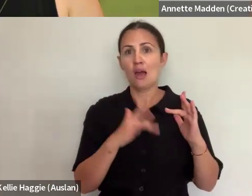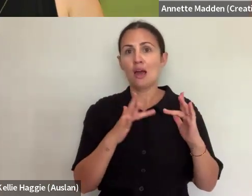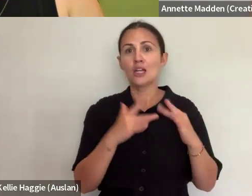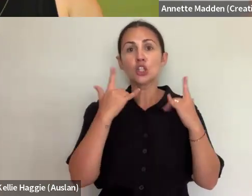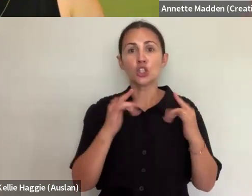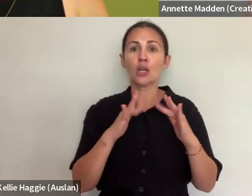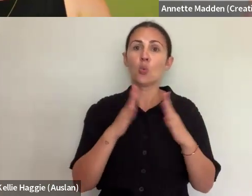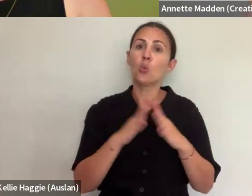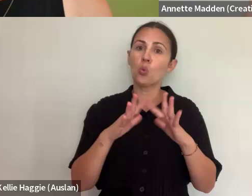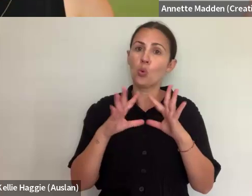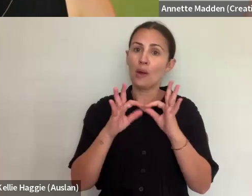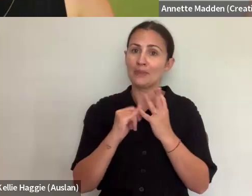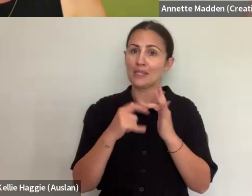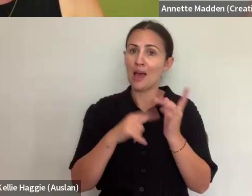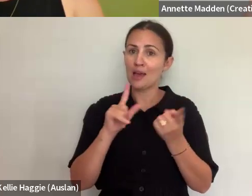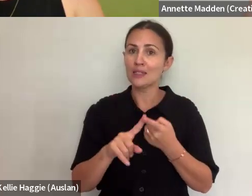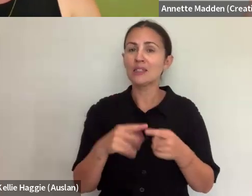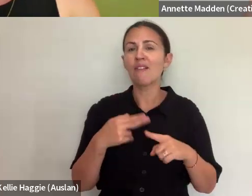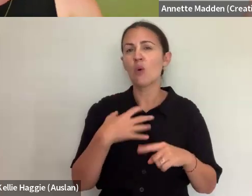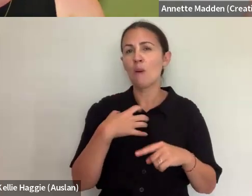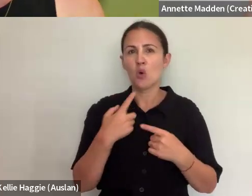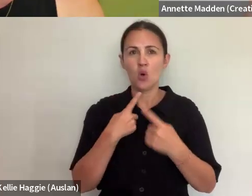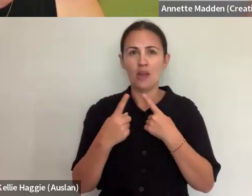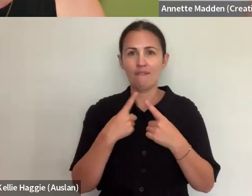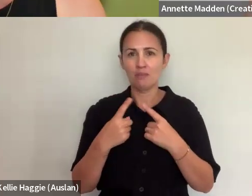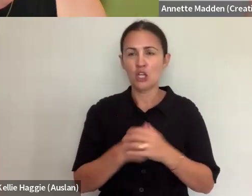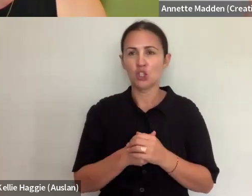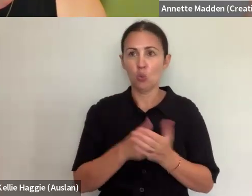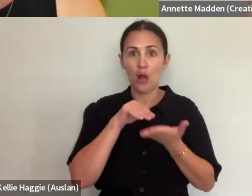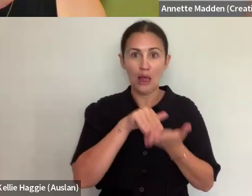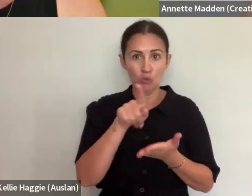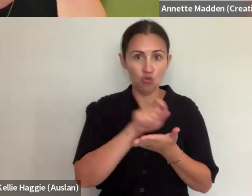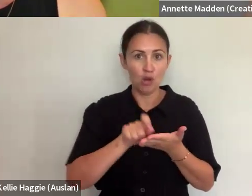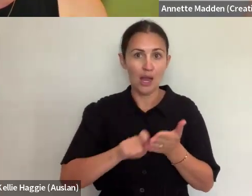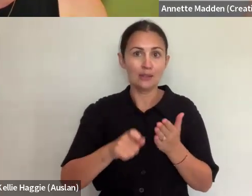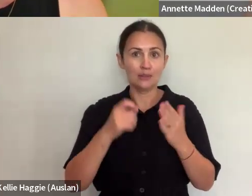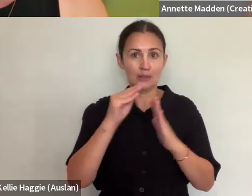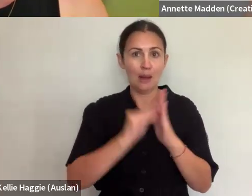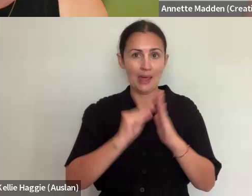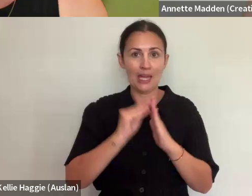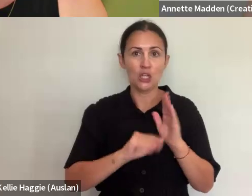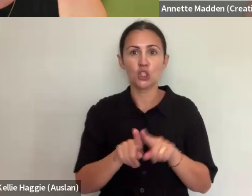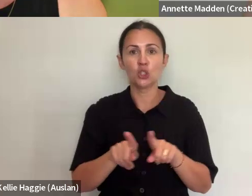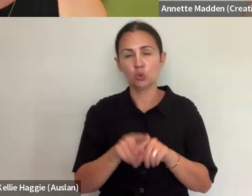We can absolutely touch on some of those points today, that is going to be your best guide in